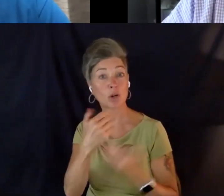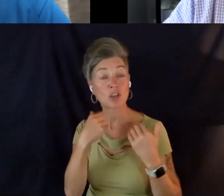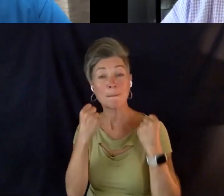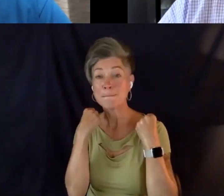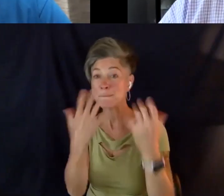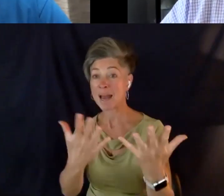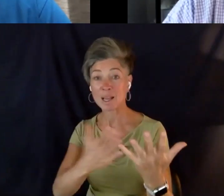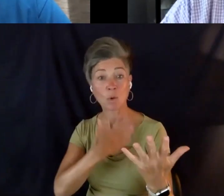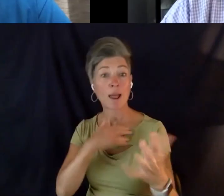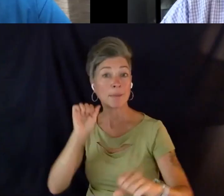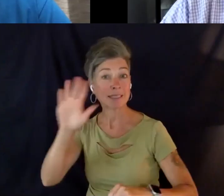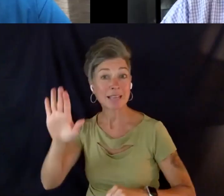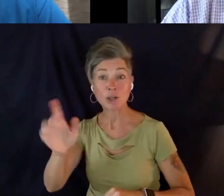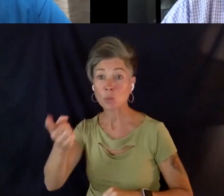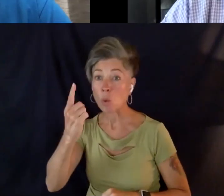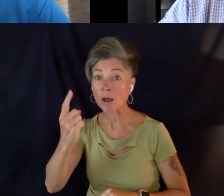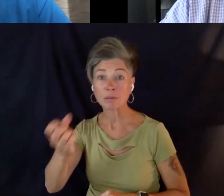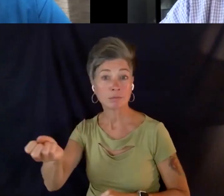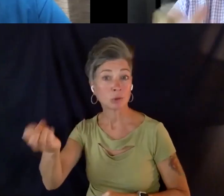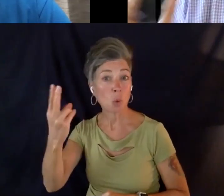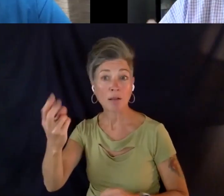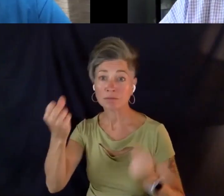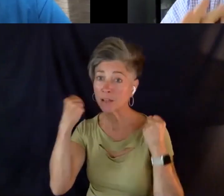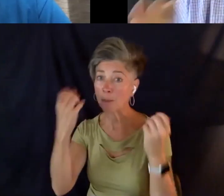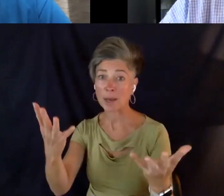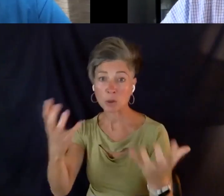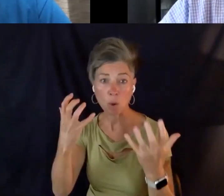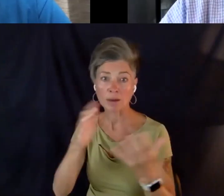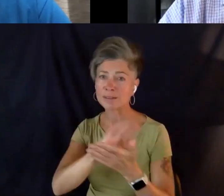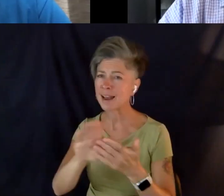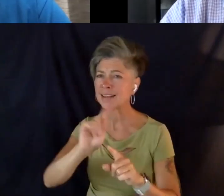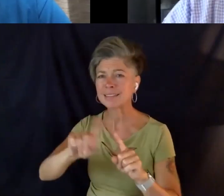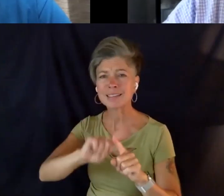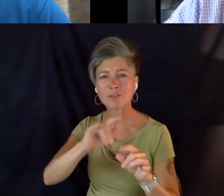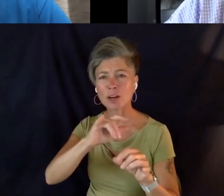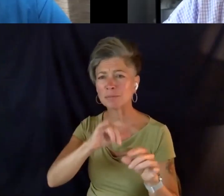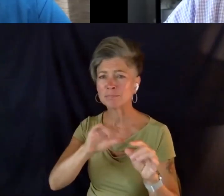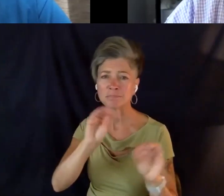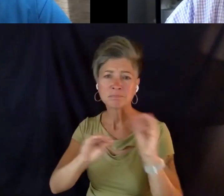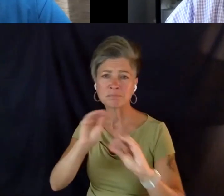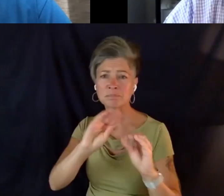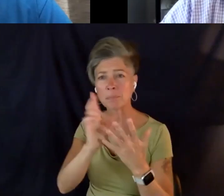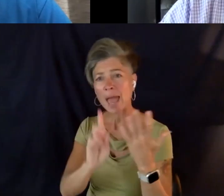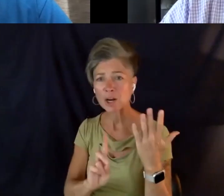one or a dozen or however many you'd like. So they're nice, they're different patterns. You know, we'd be happy to send you some if you'd like some.